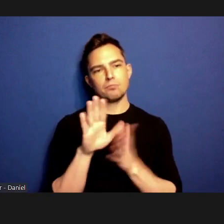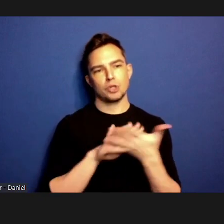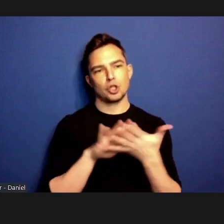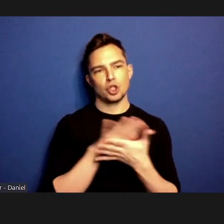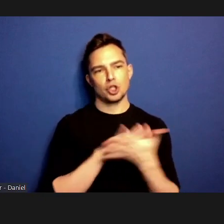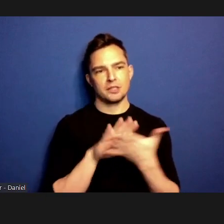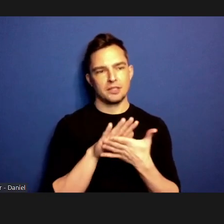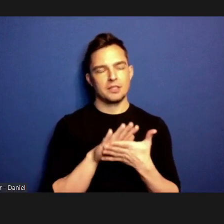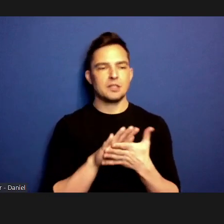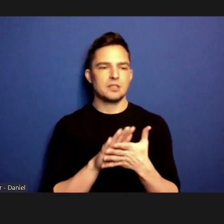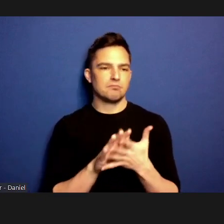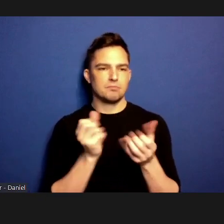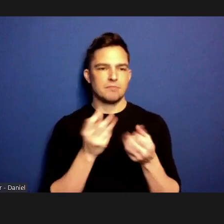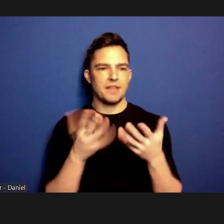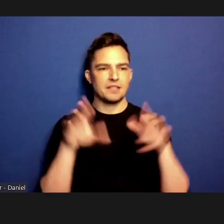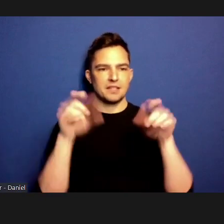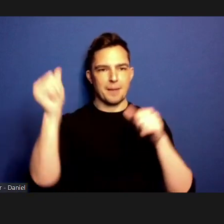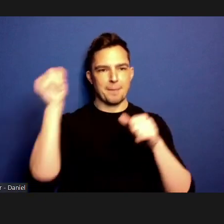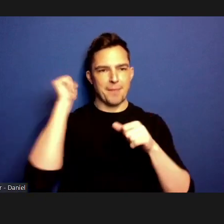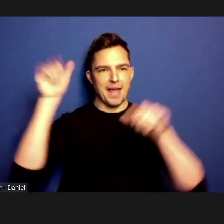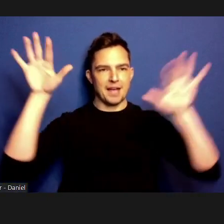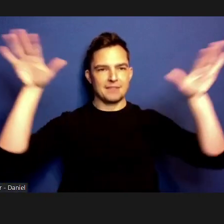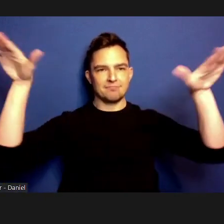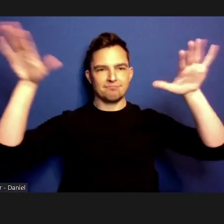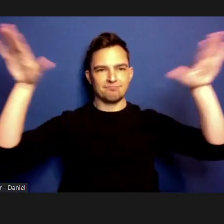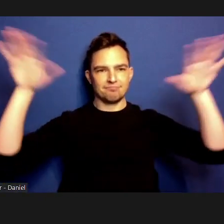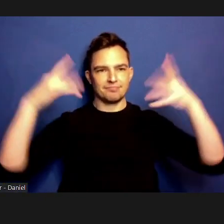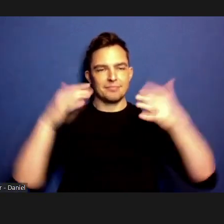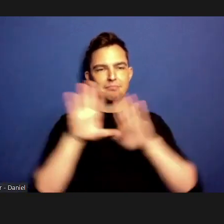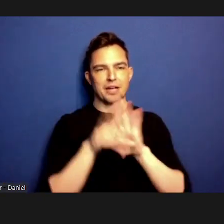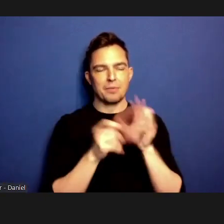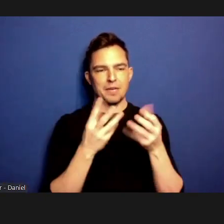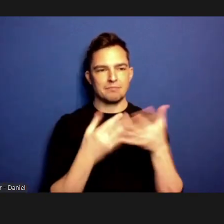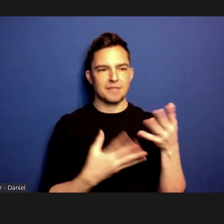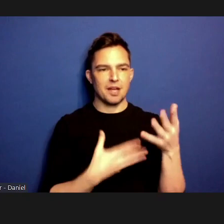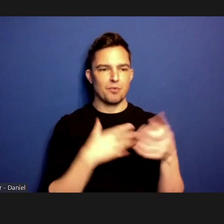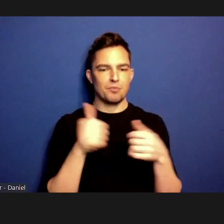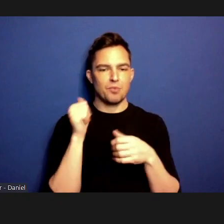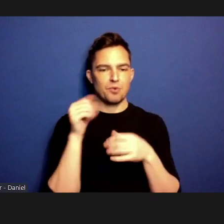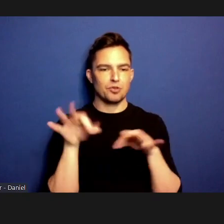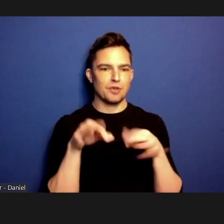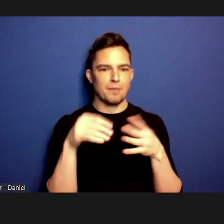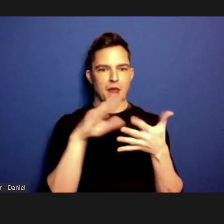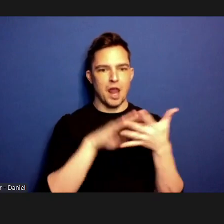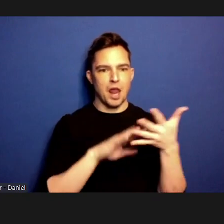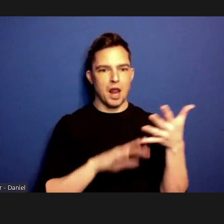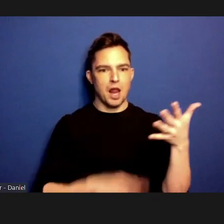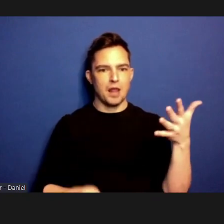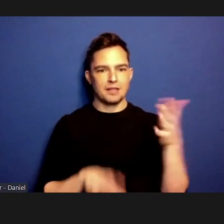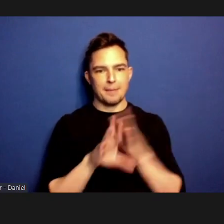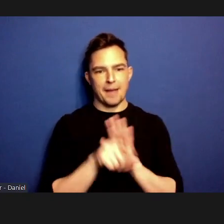of things going on on back in the background. So I won't describe too much about all of the things in the background. But that's a